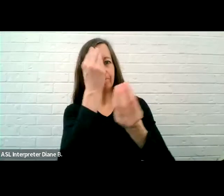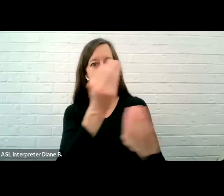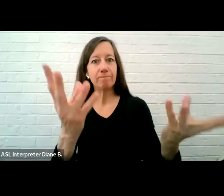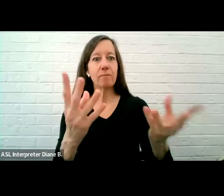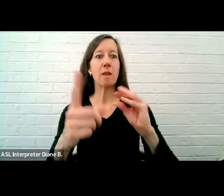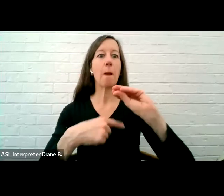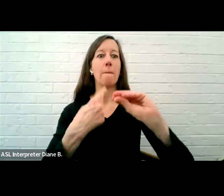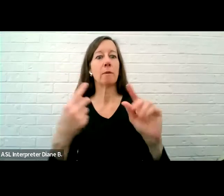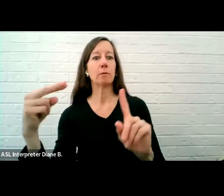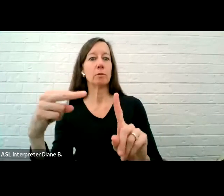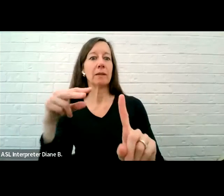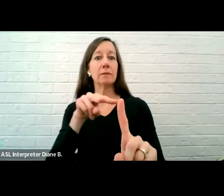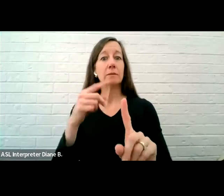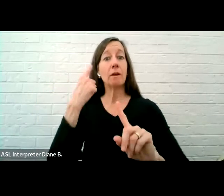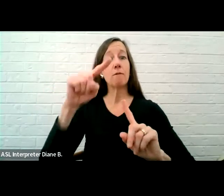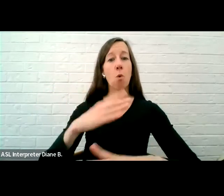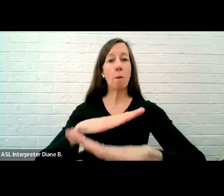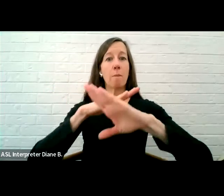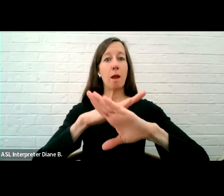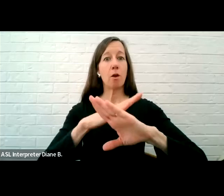Before I go any further. I wanted to let you know